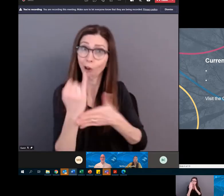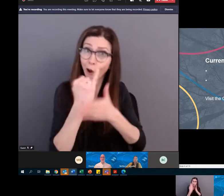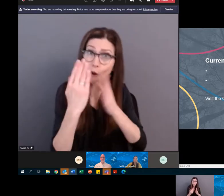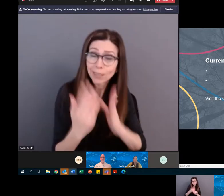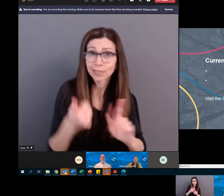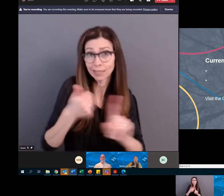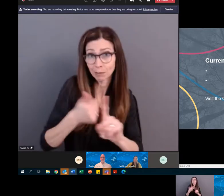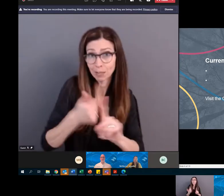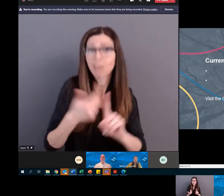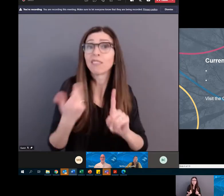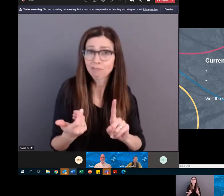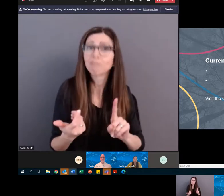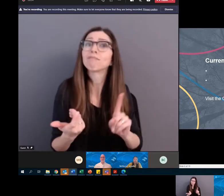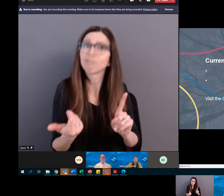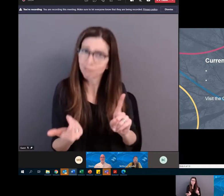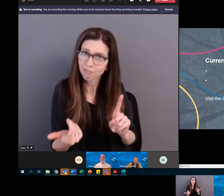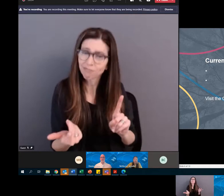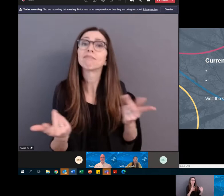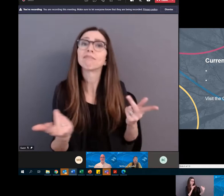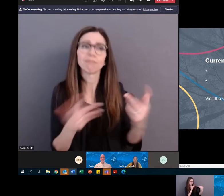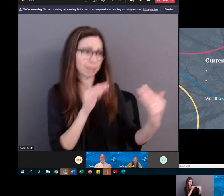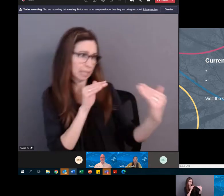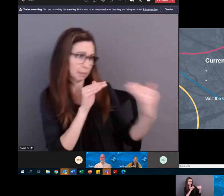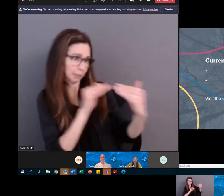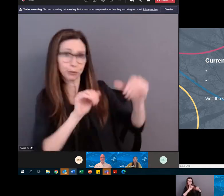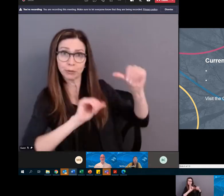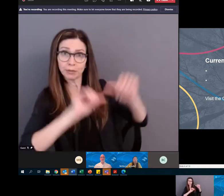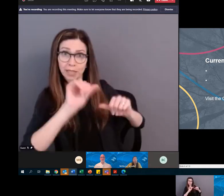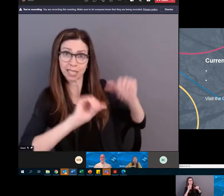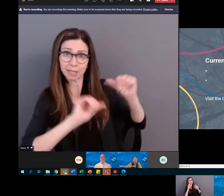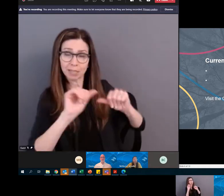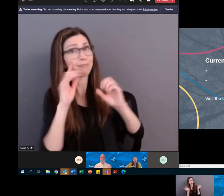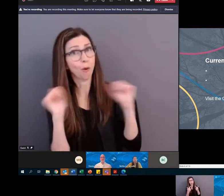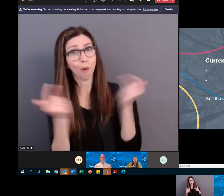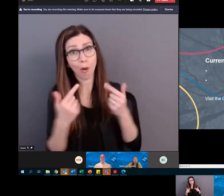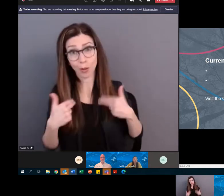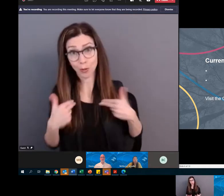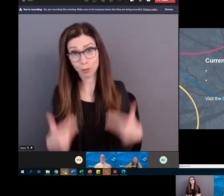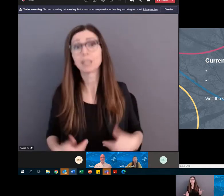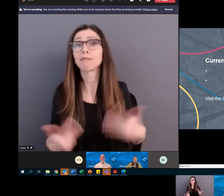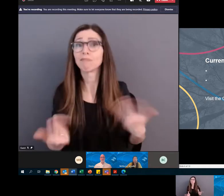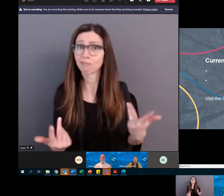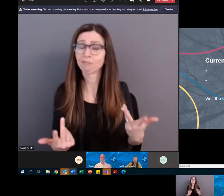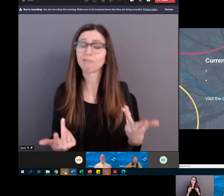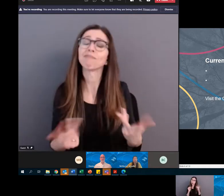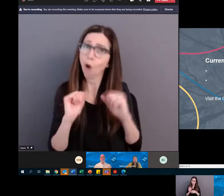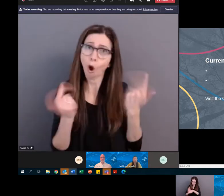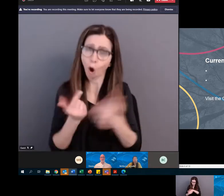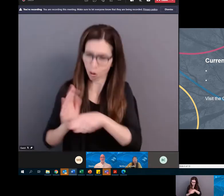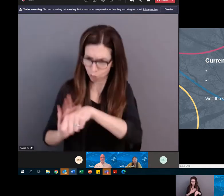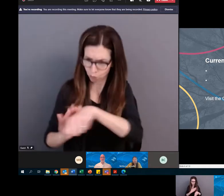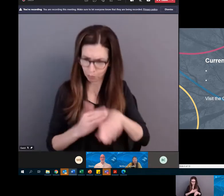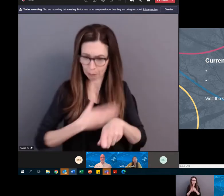Peer assessment is a human process in the end, and while assessors are charged to score applications by the